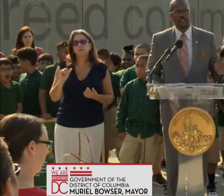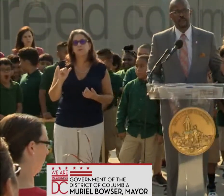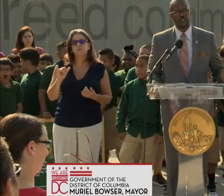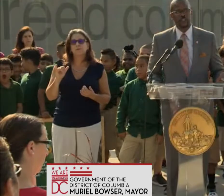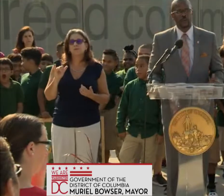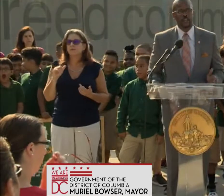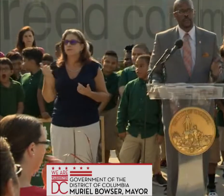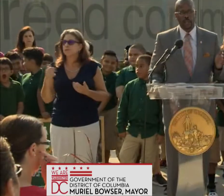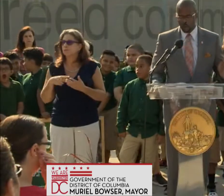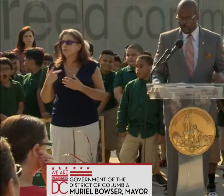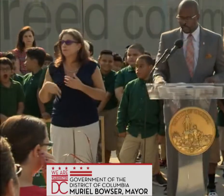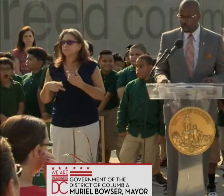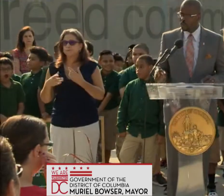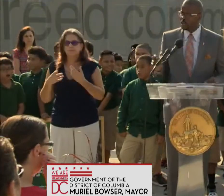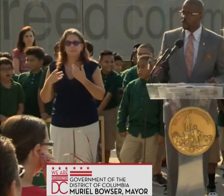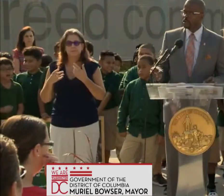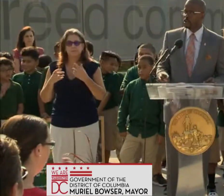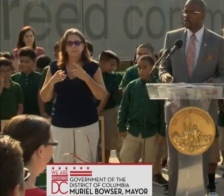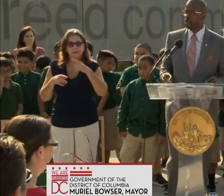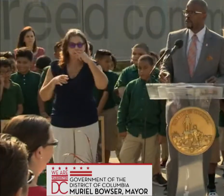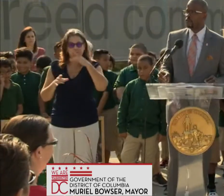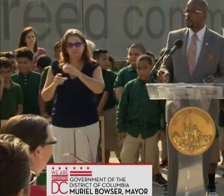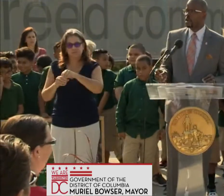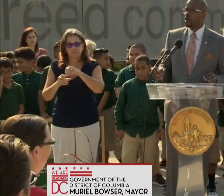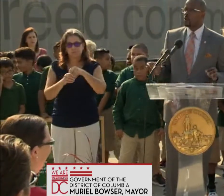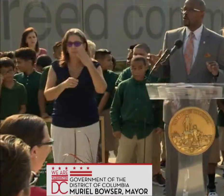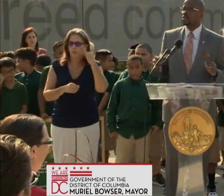was mentioned already but I want to get really granular here what we're saying